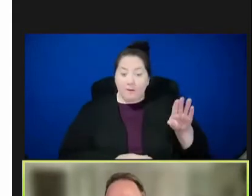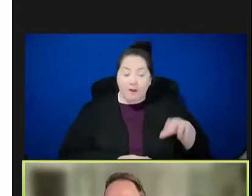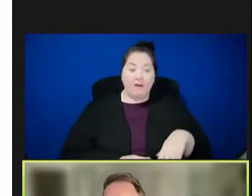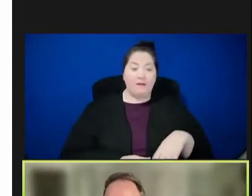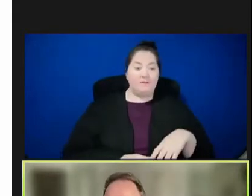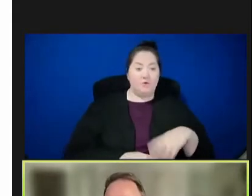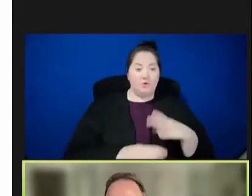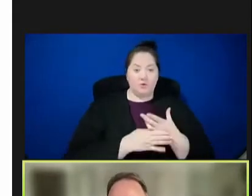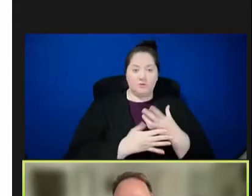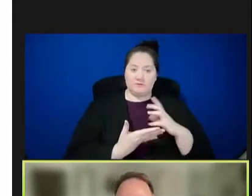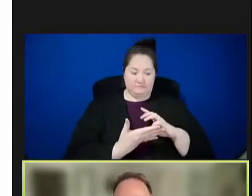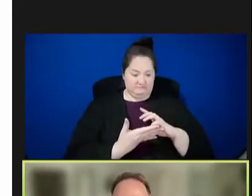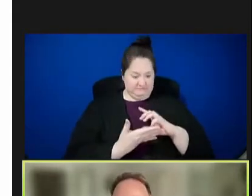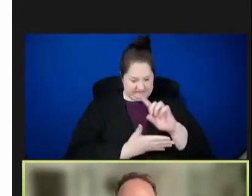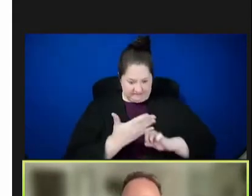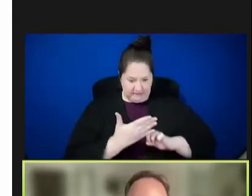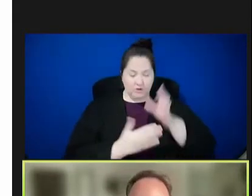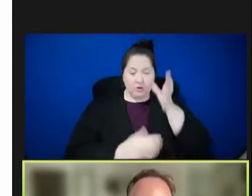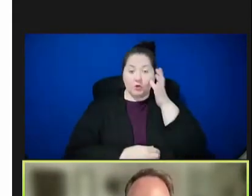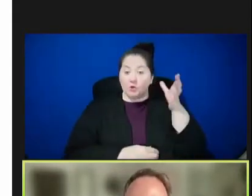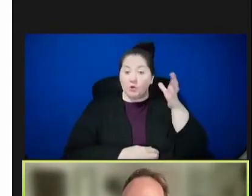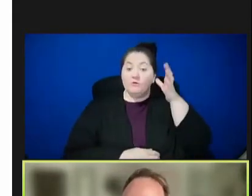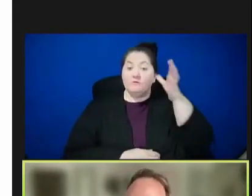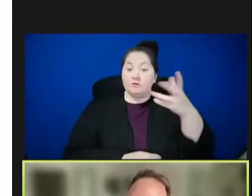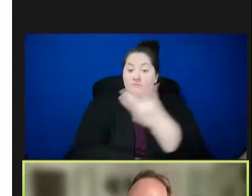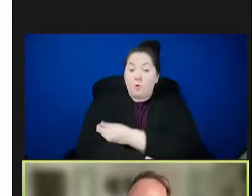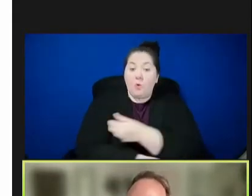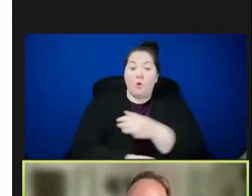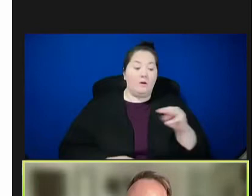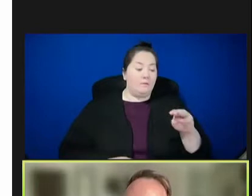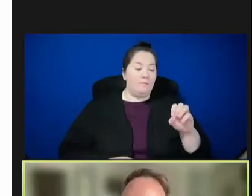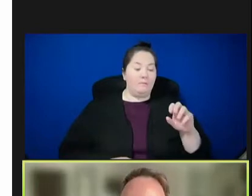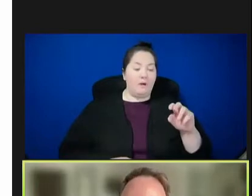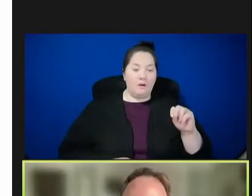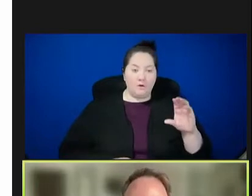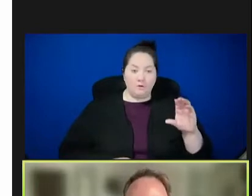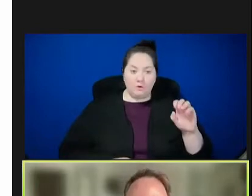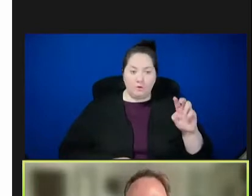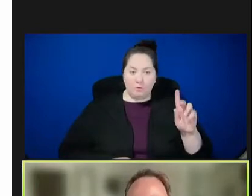maybe future vaccines or monoclonal antibodies through a general language model approach for